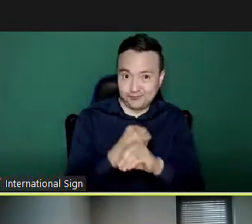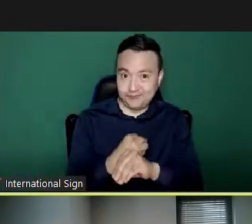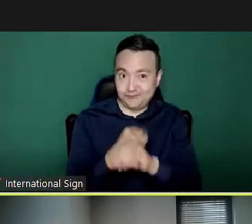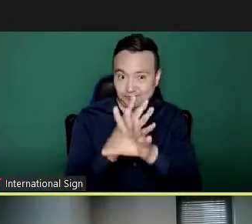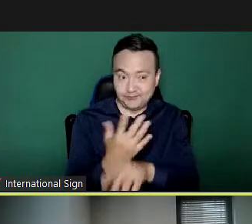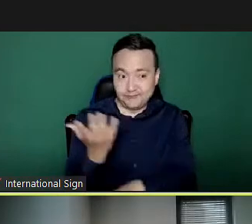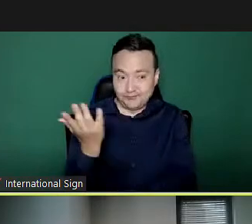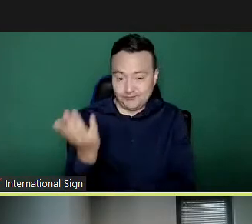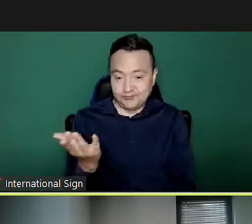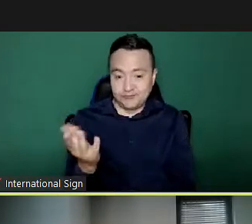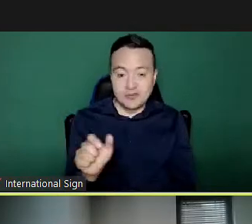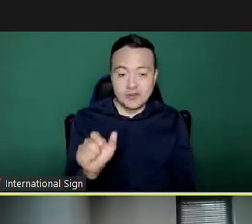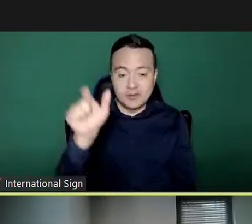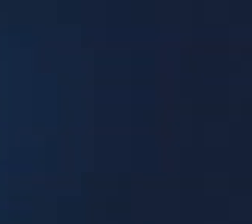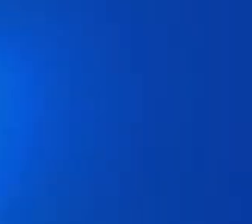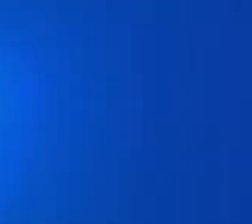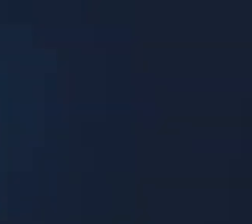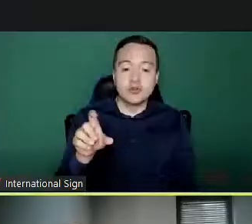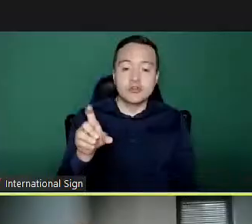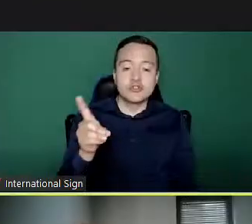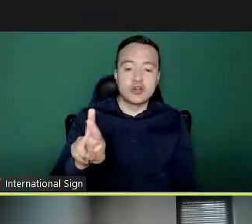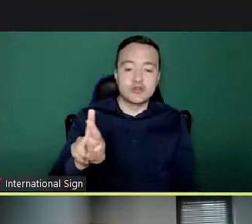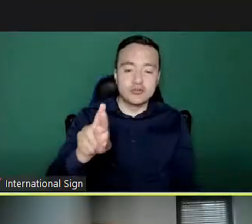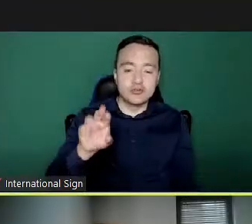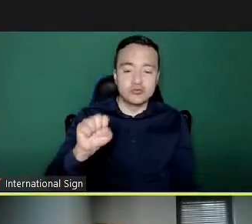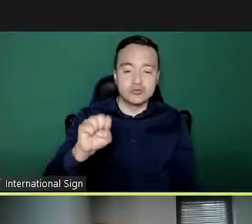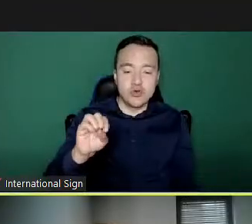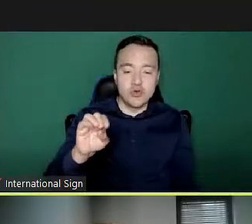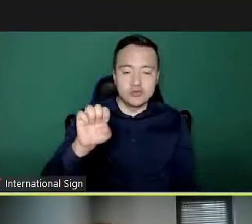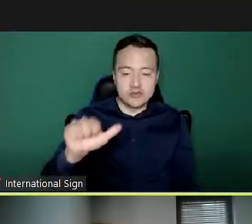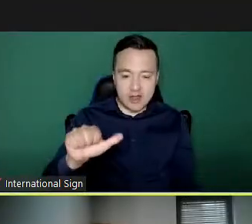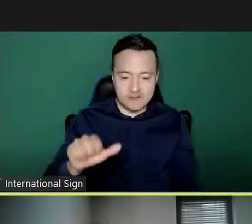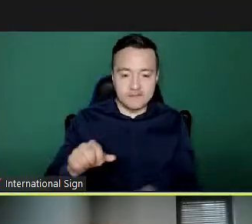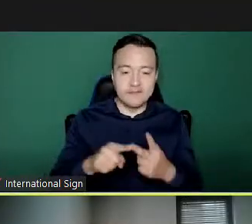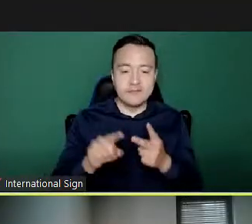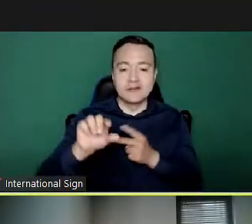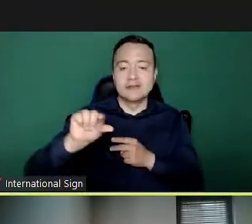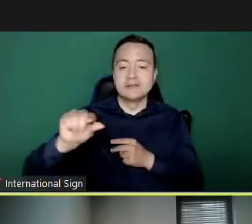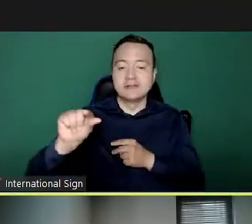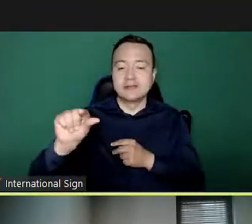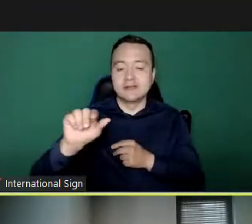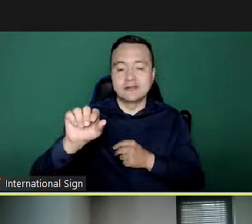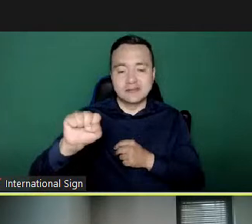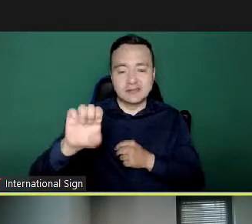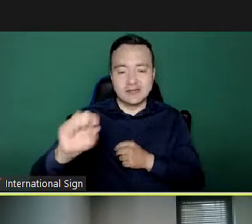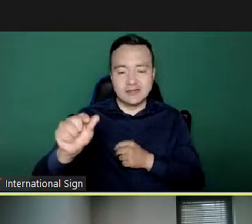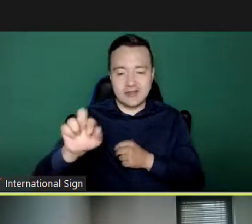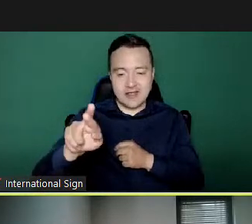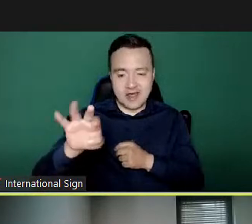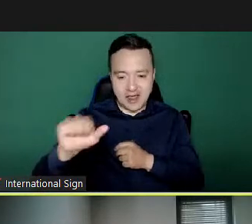I want to begin by thanking the Pan-American Health Organization for bringing renewed interest in this topic and inviting